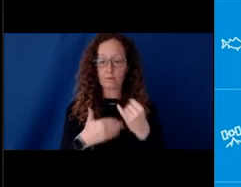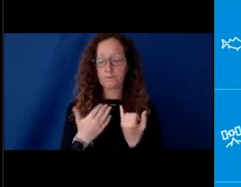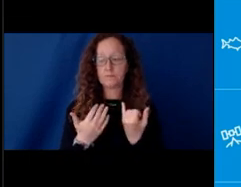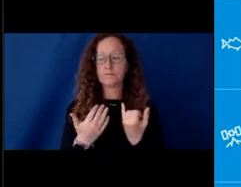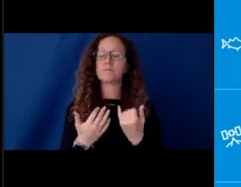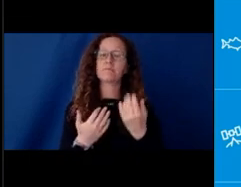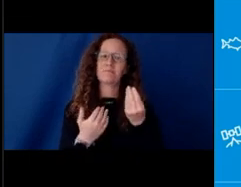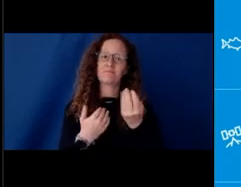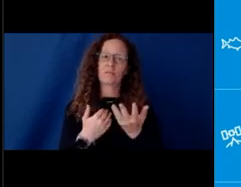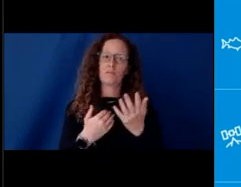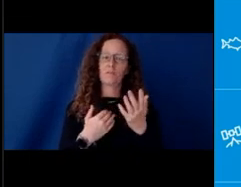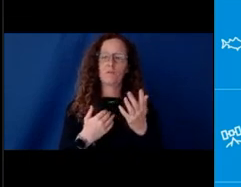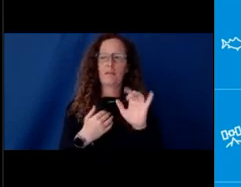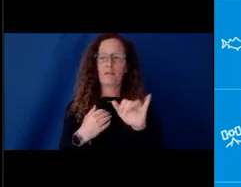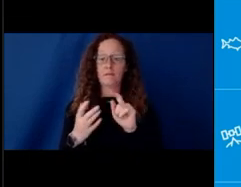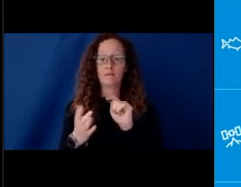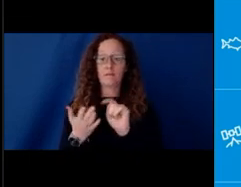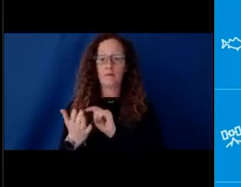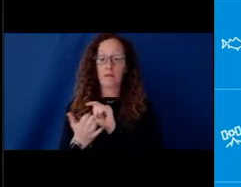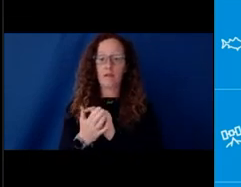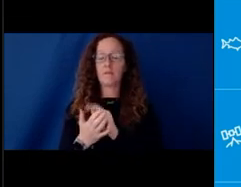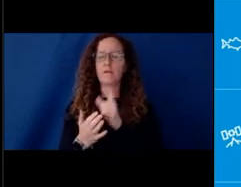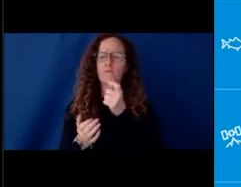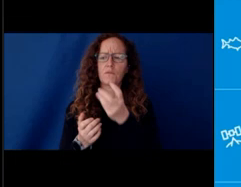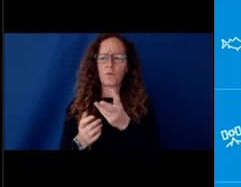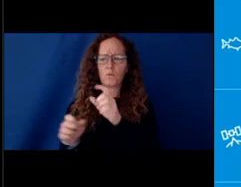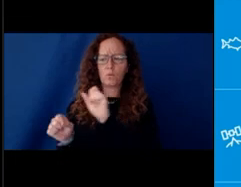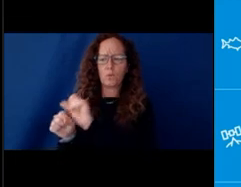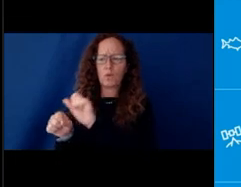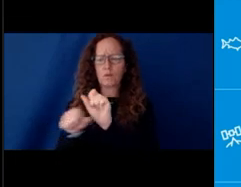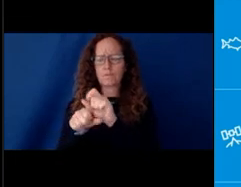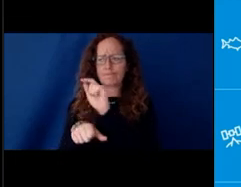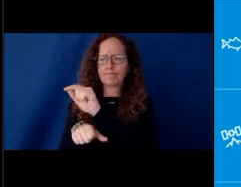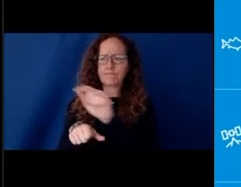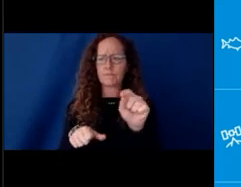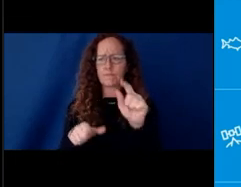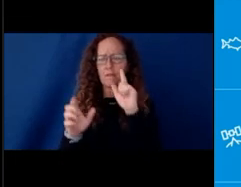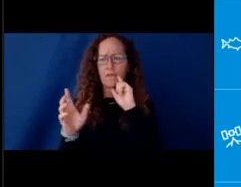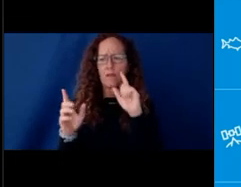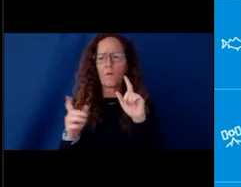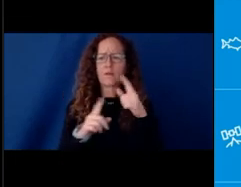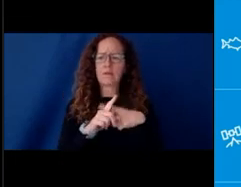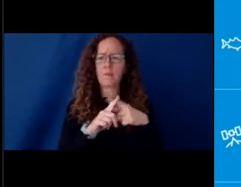aimed at refining temperature thresholds used for watches, warnings, and advisories. And these